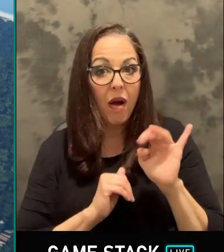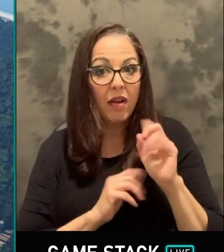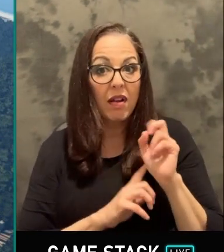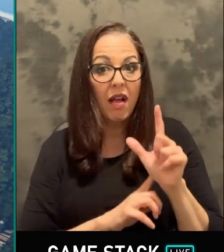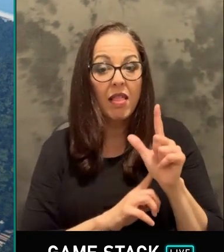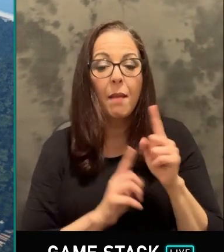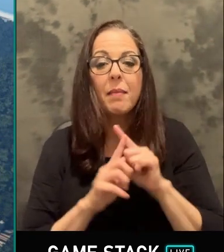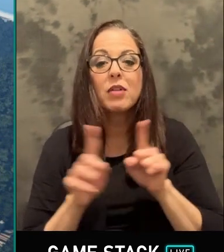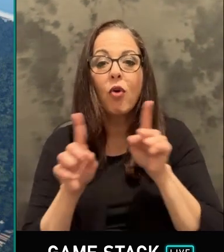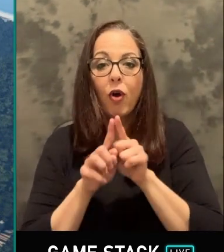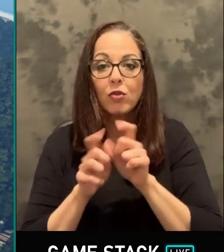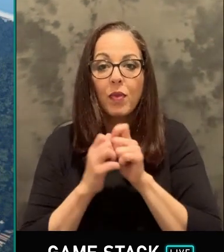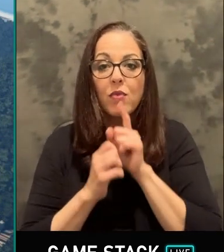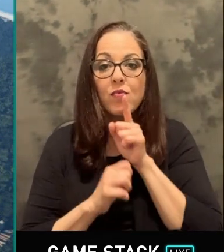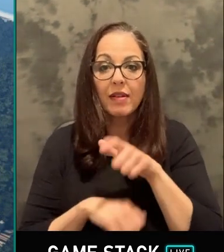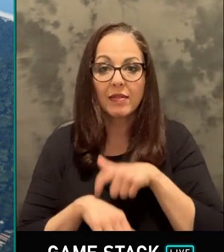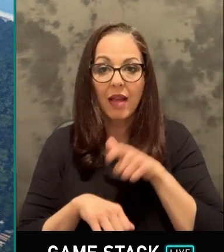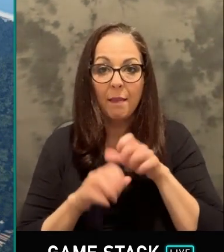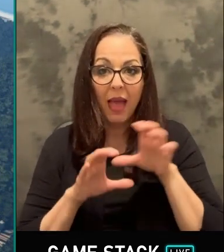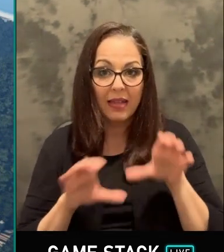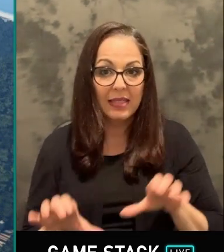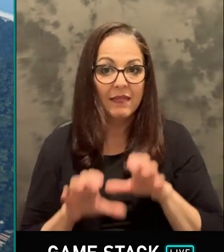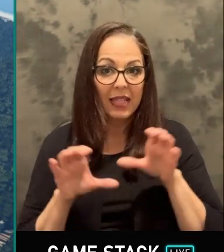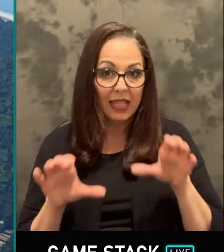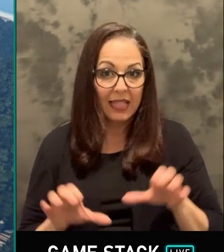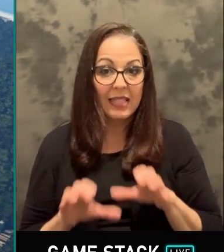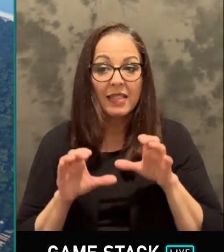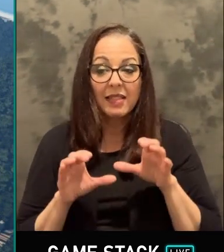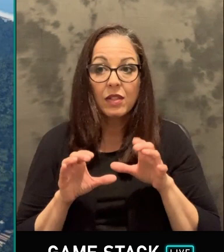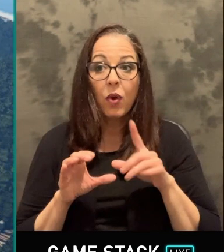When are to distribute all these data and we are